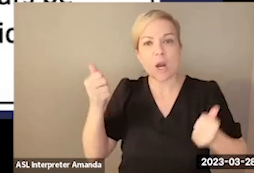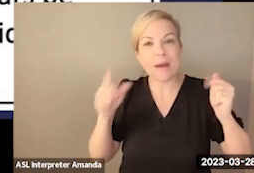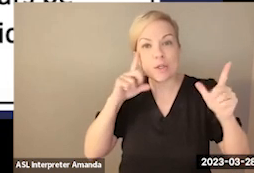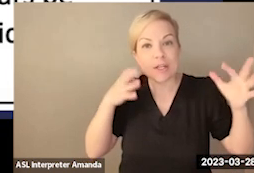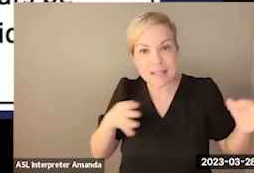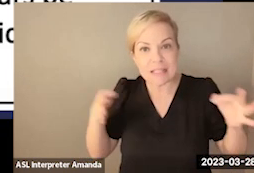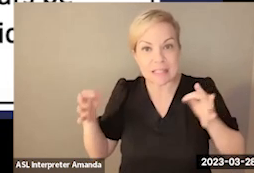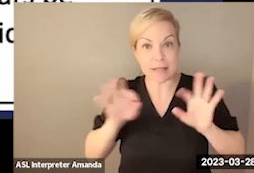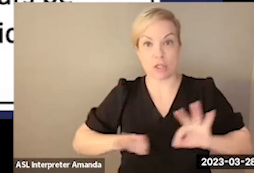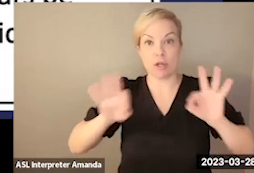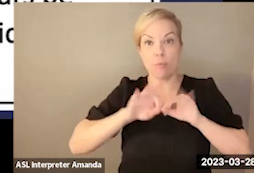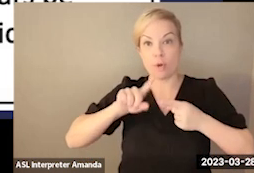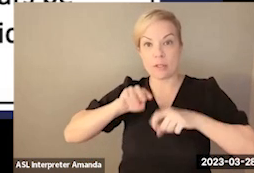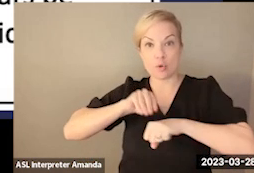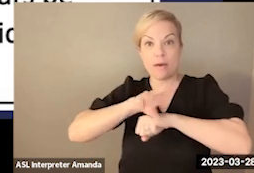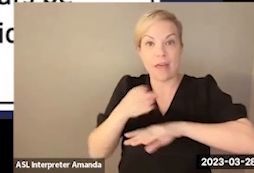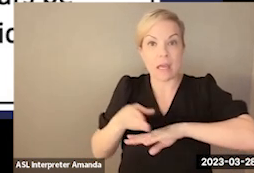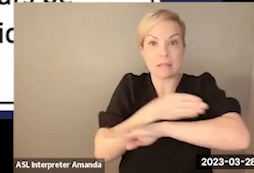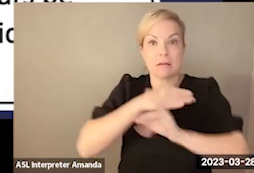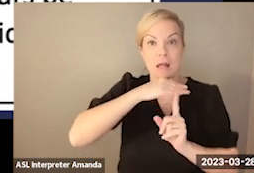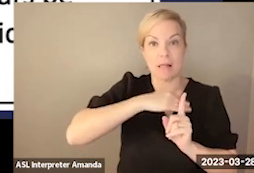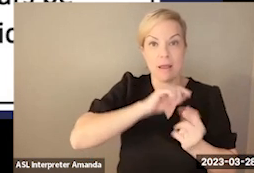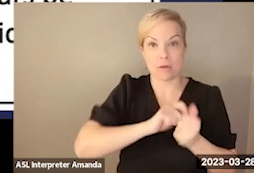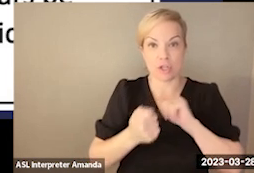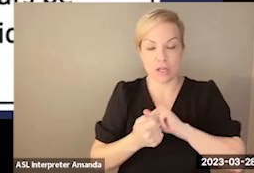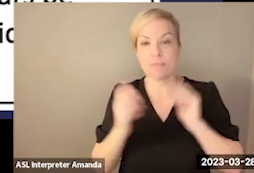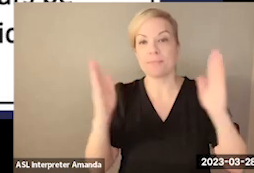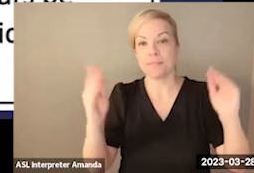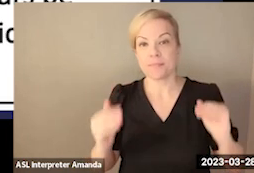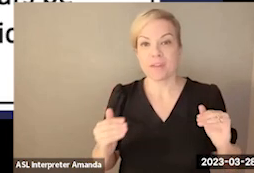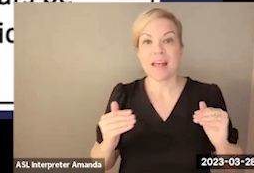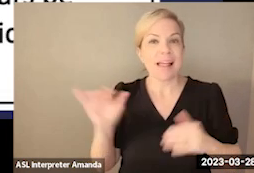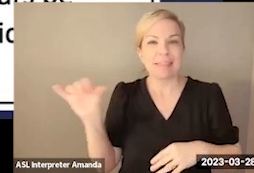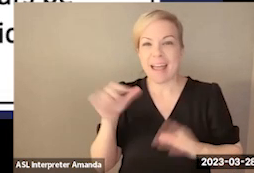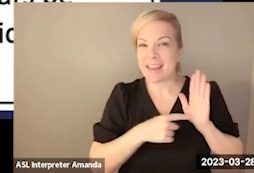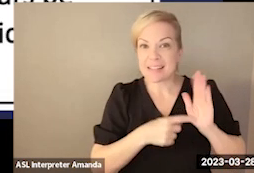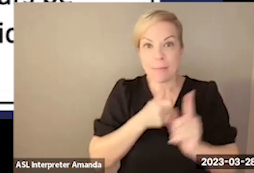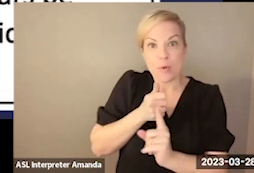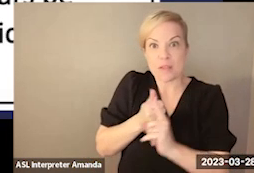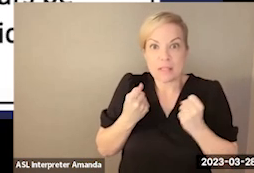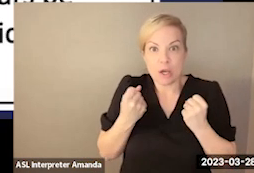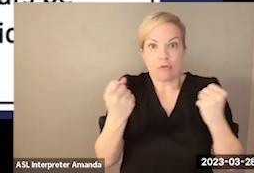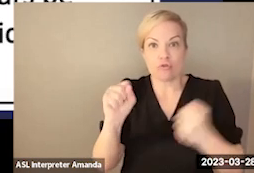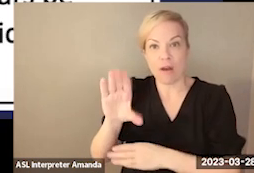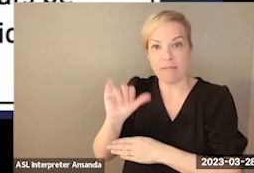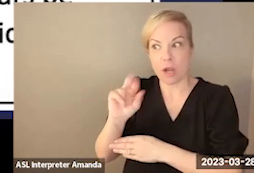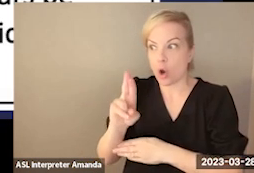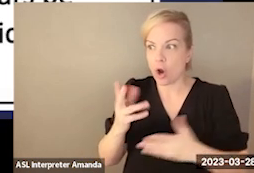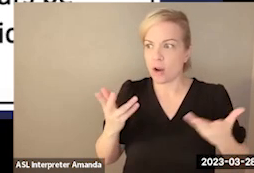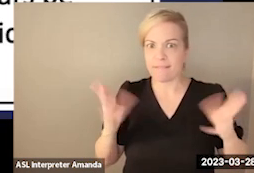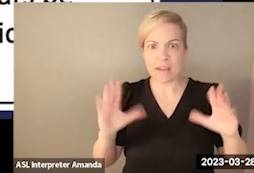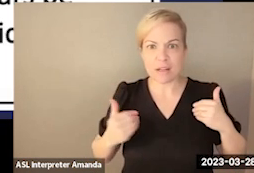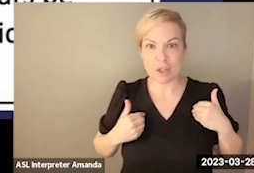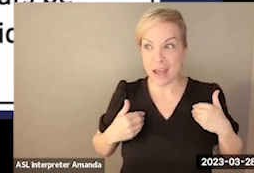Debbie Stine, Science & Technology Policy Academy: and also things like you know now that we have these self-driving cars, you know. How should they be regulated to protect public safety?